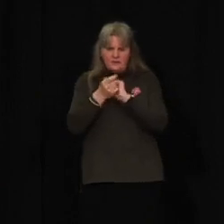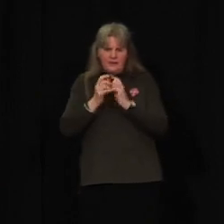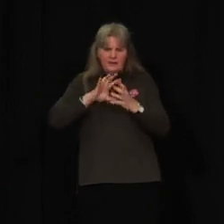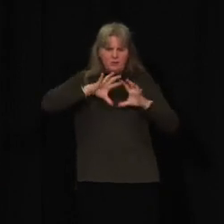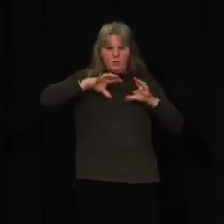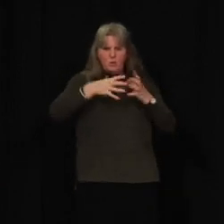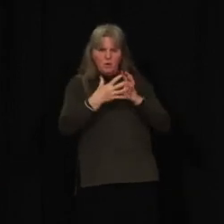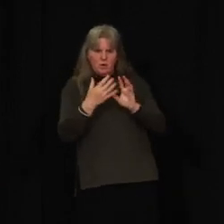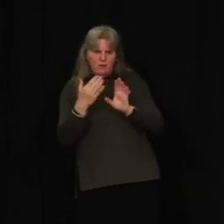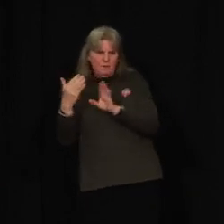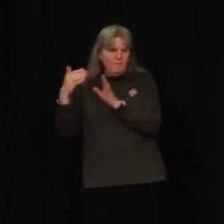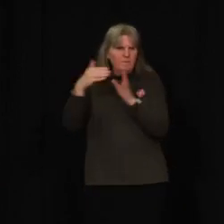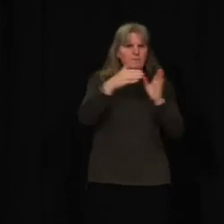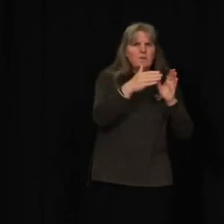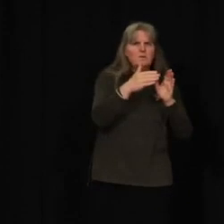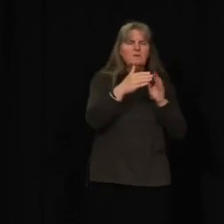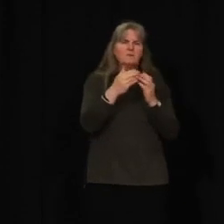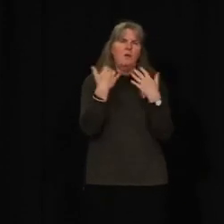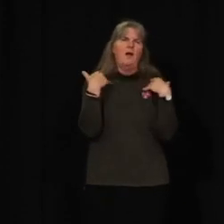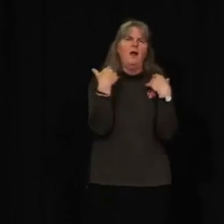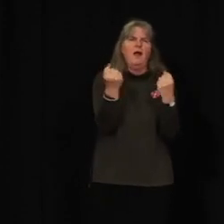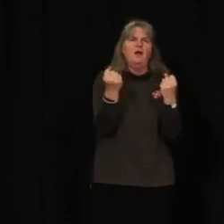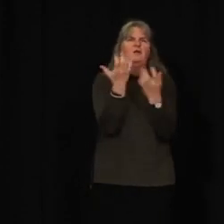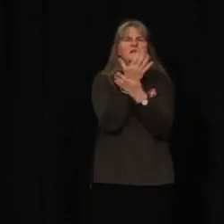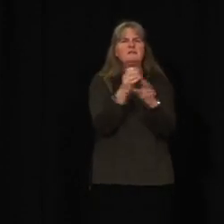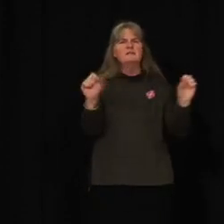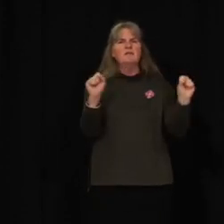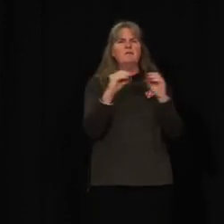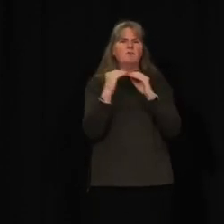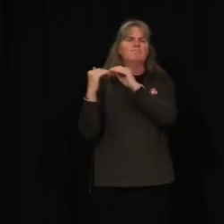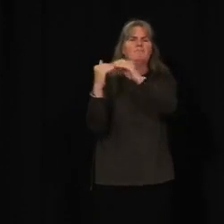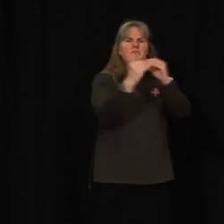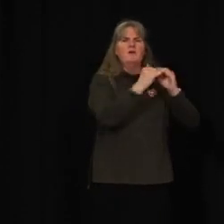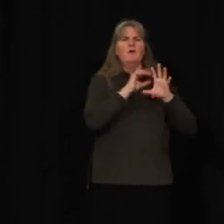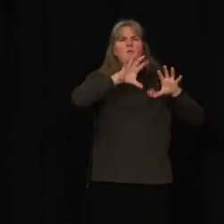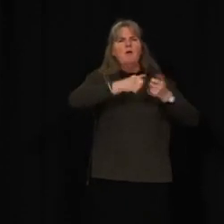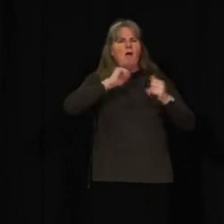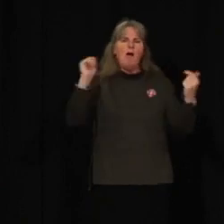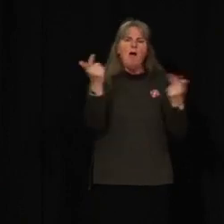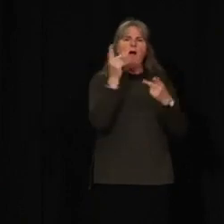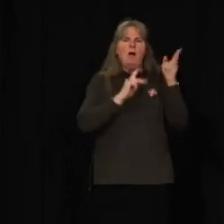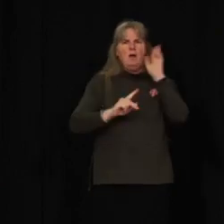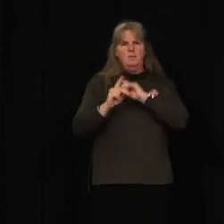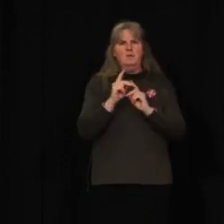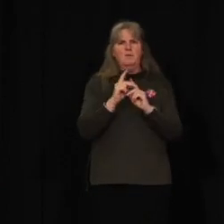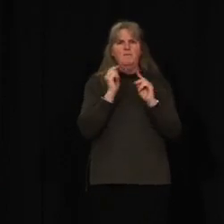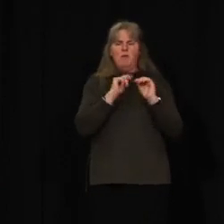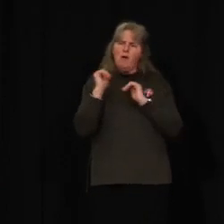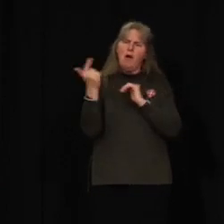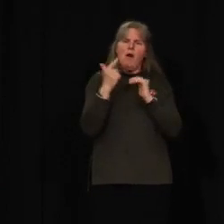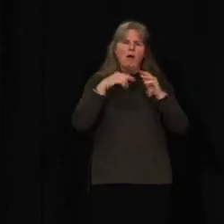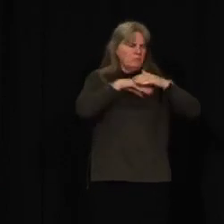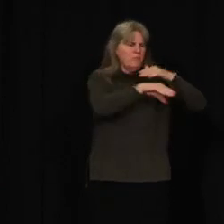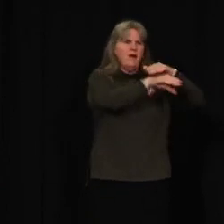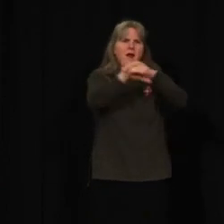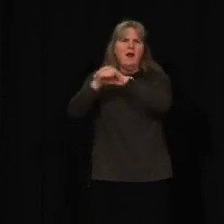health and to build a healthier, safer, fair world for everyone, to achieve universal health